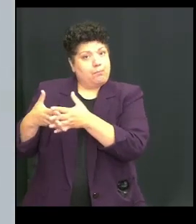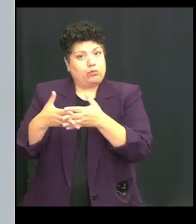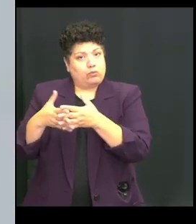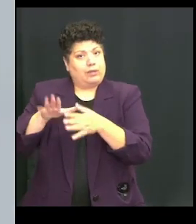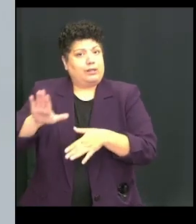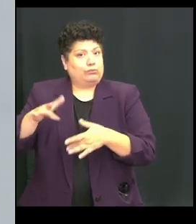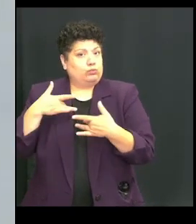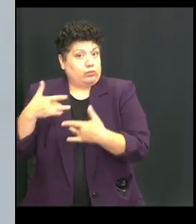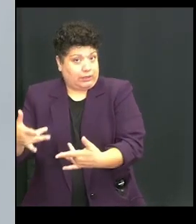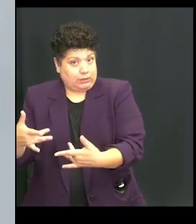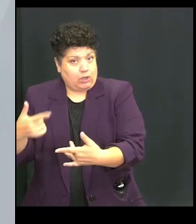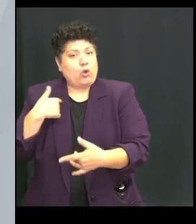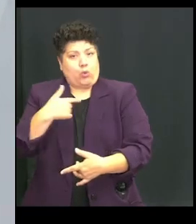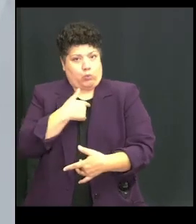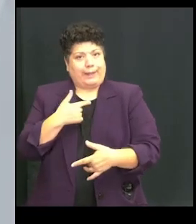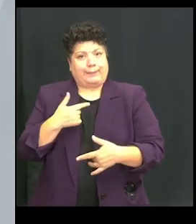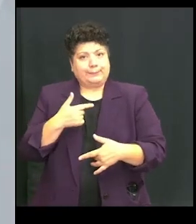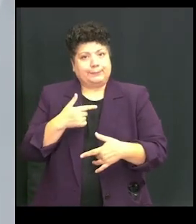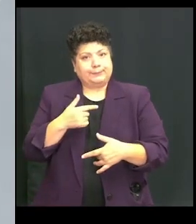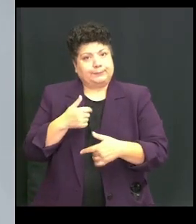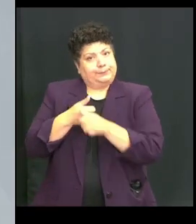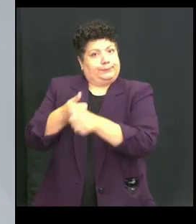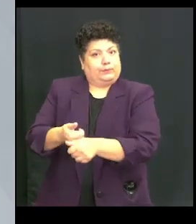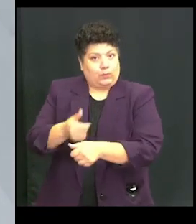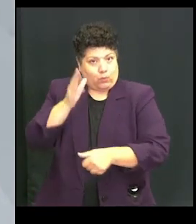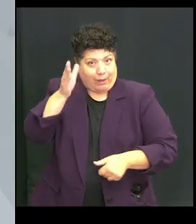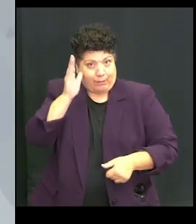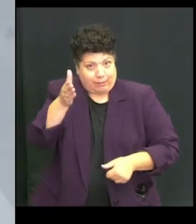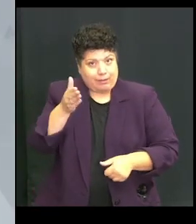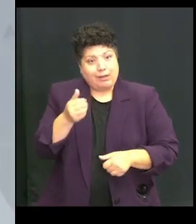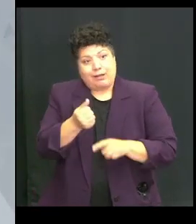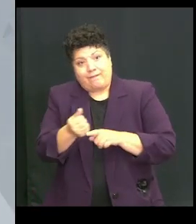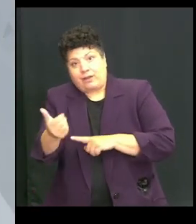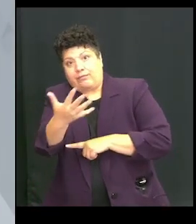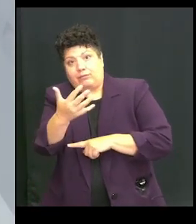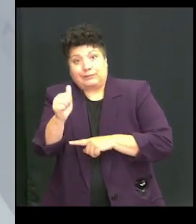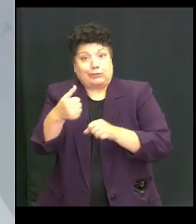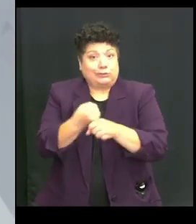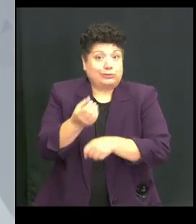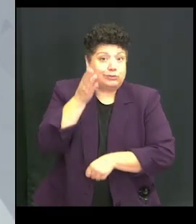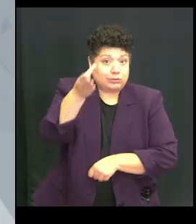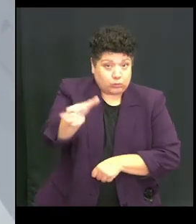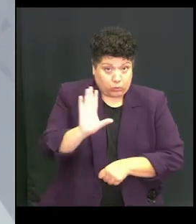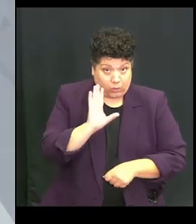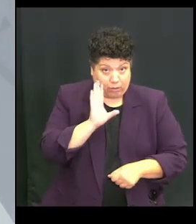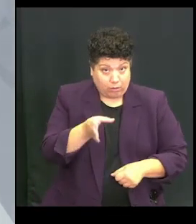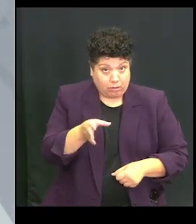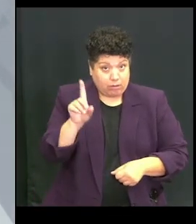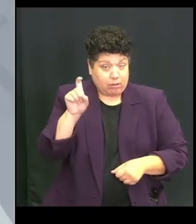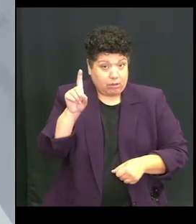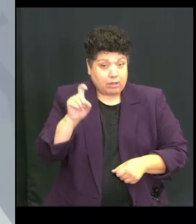What I'm hearing is that it's tricky to really figure out why, if we do get there,